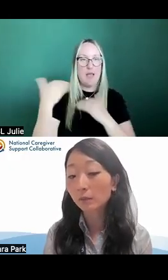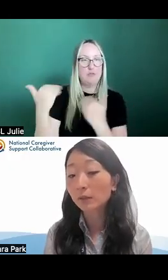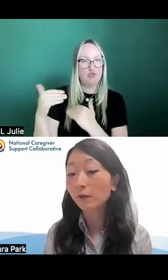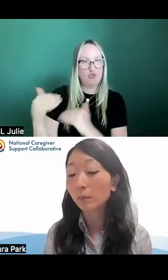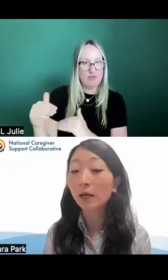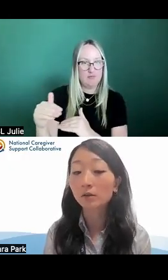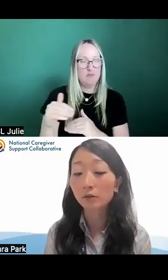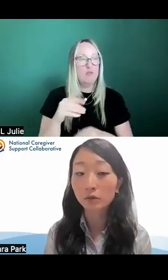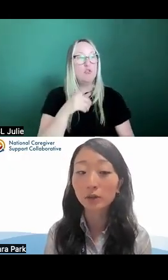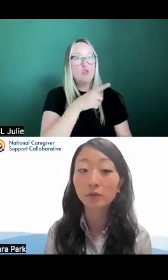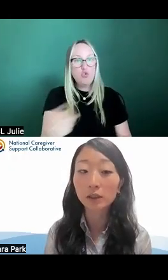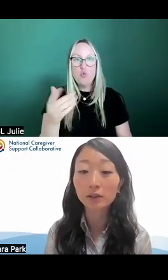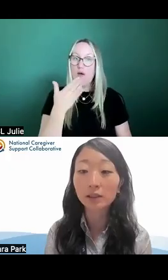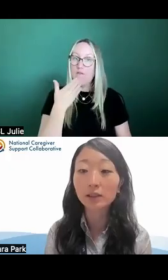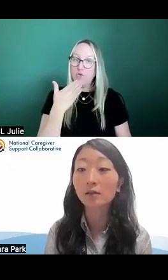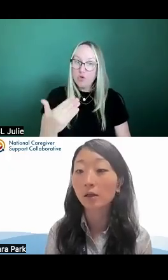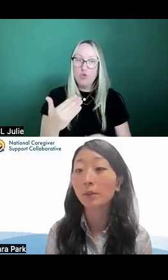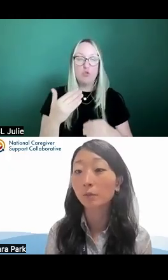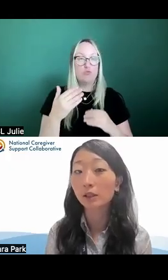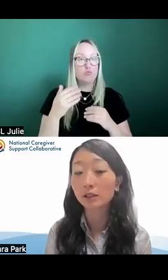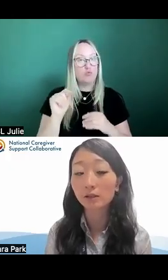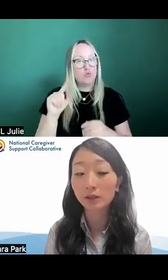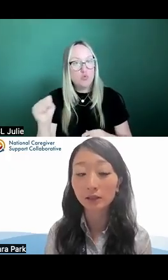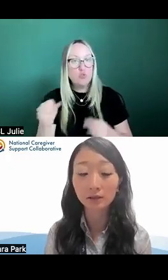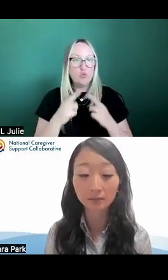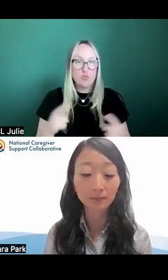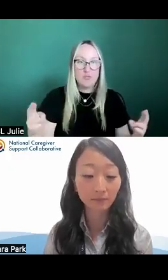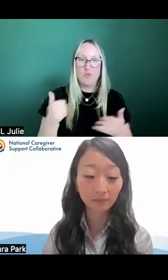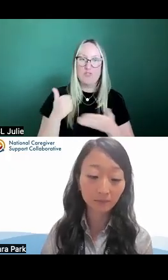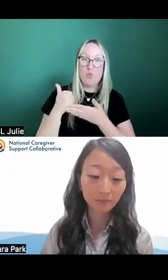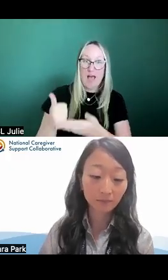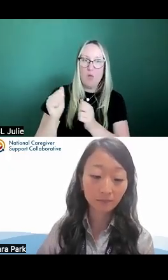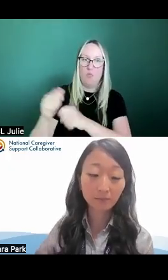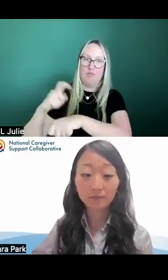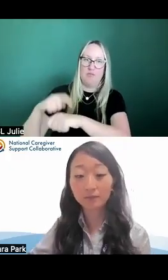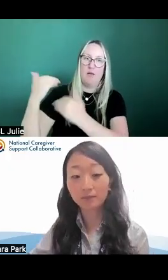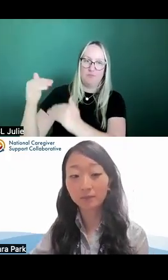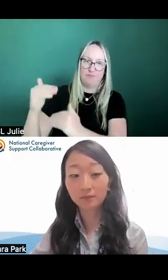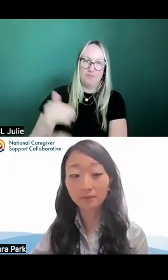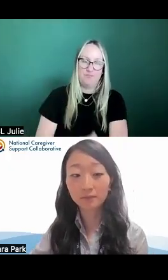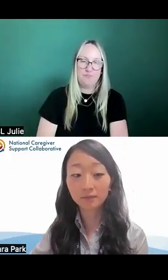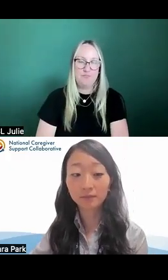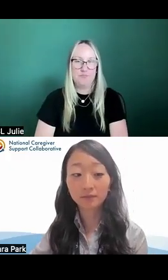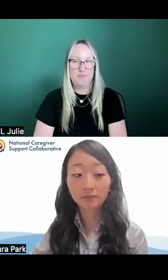some very practical tools and resources that'll help them with these constraints.